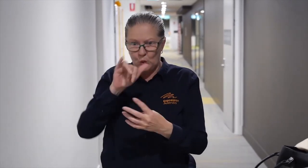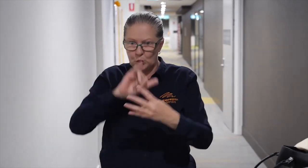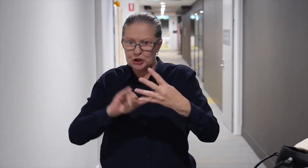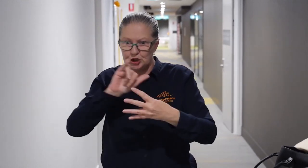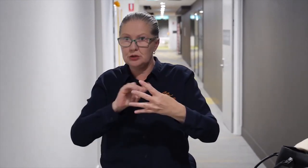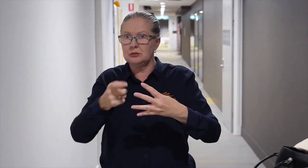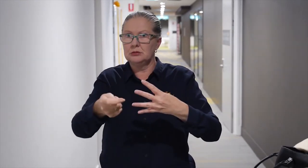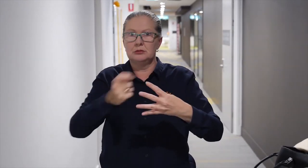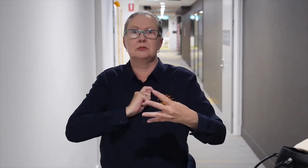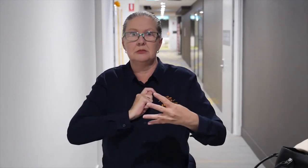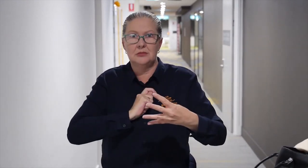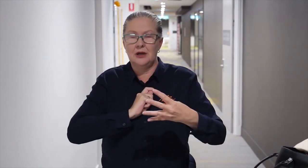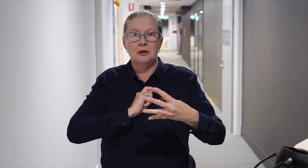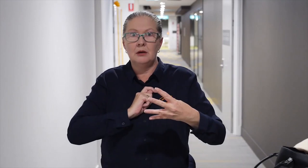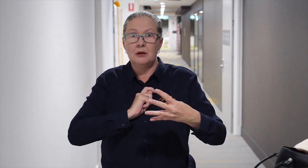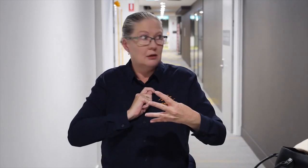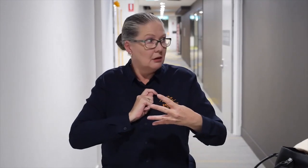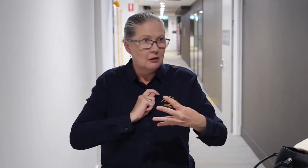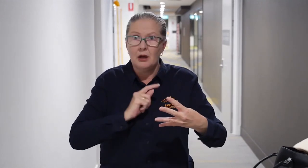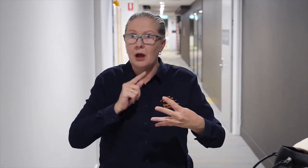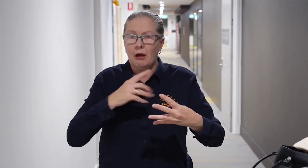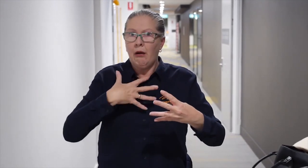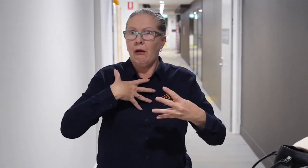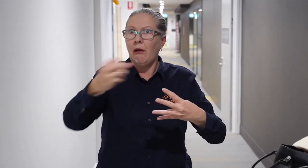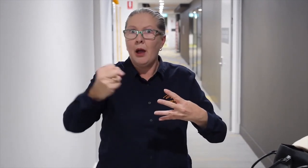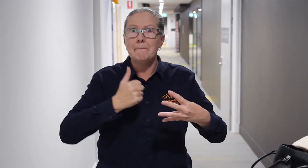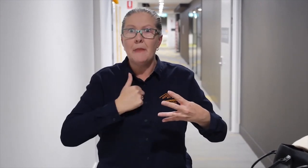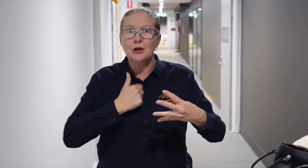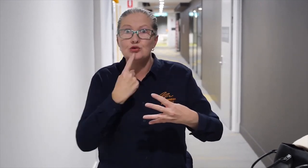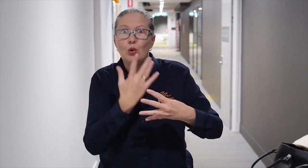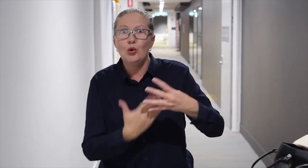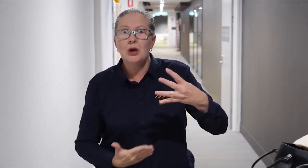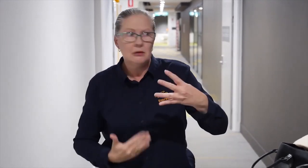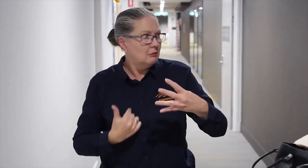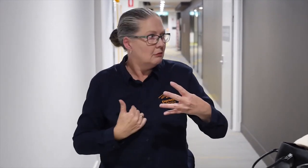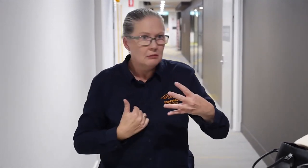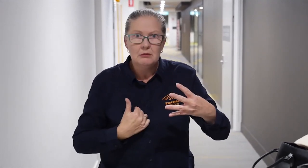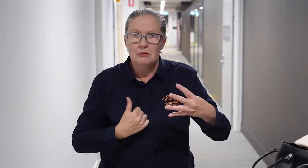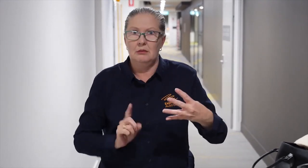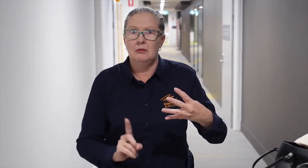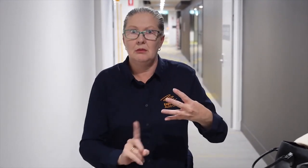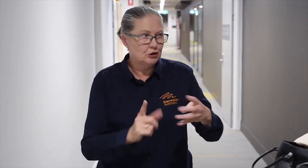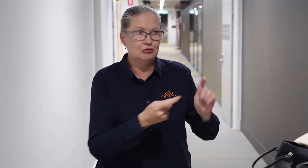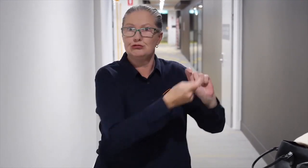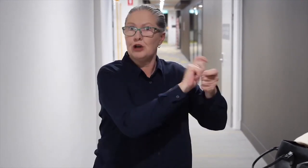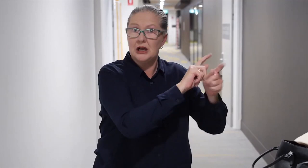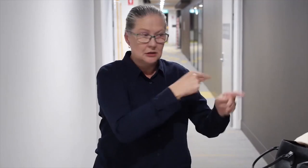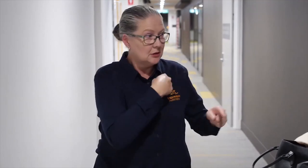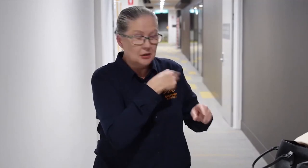To achieve this seamless transition, we need to know the order of the news stories. Suddenly, I realised that my tandem co-worker would be interpreting news that we had intended for me to interpret.